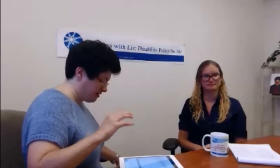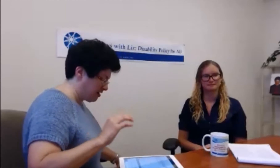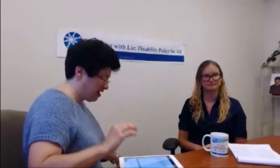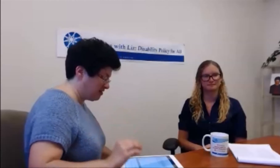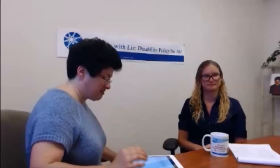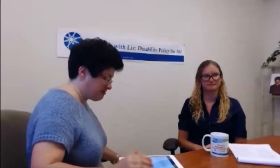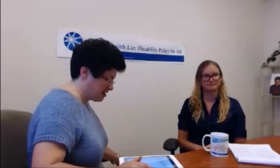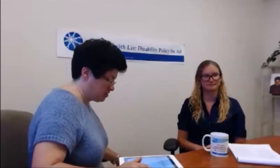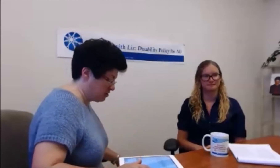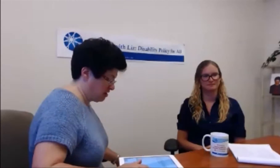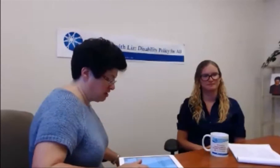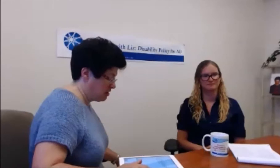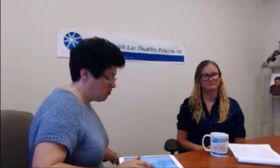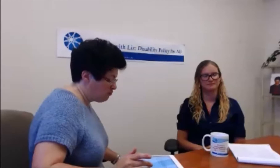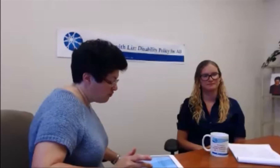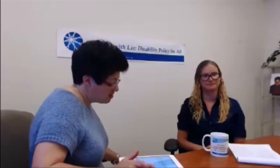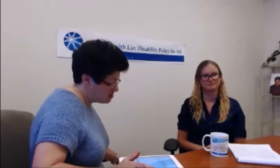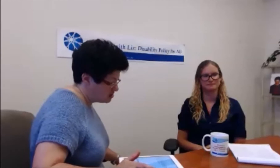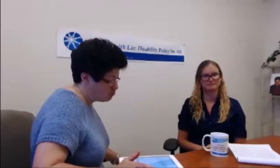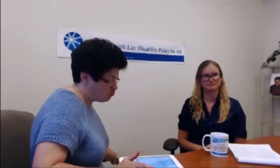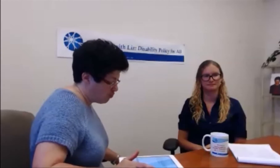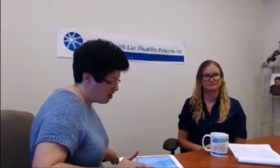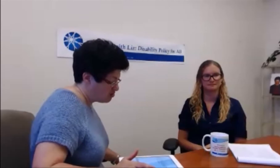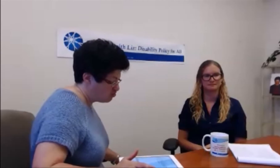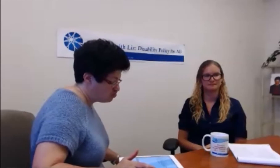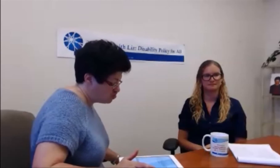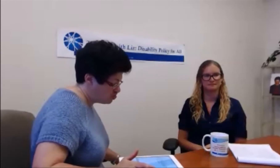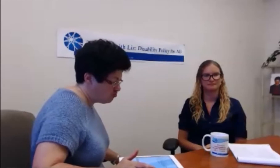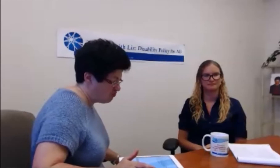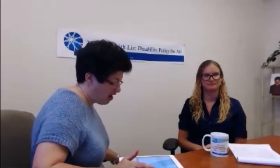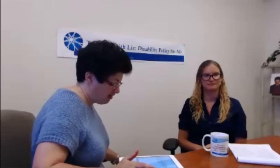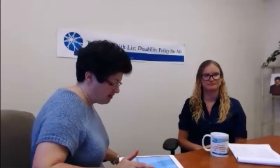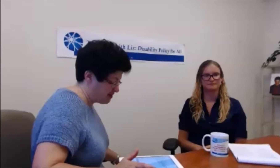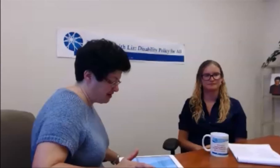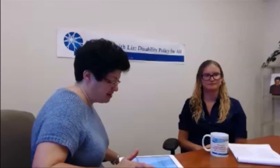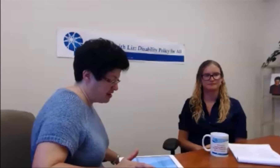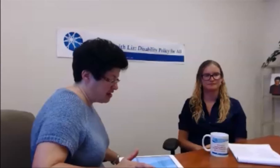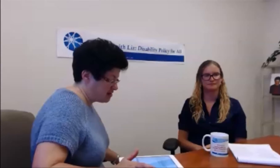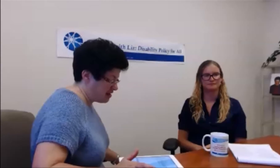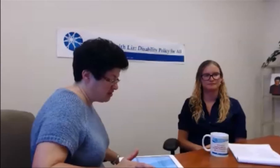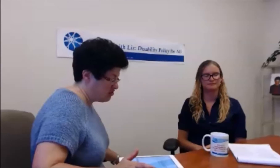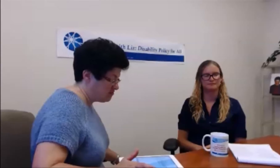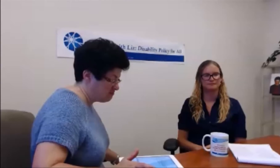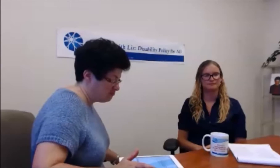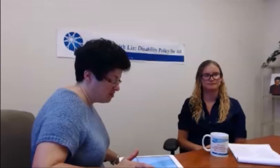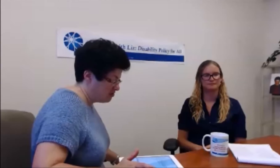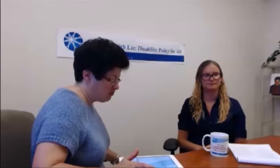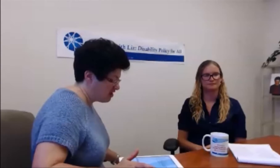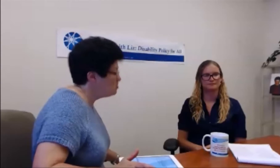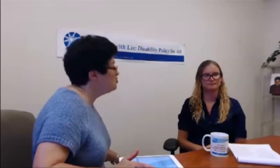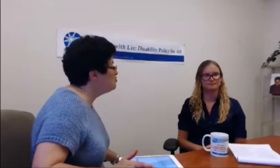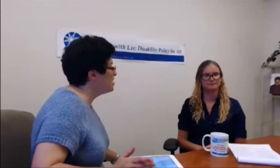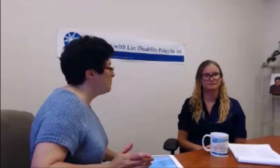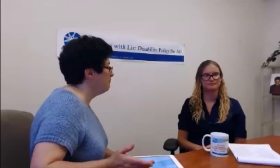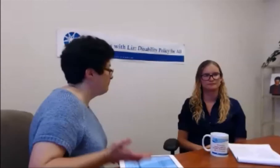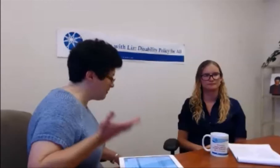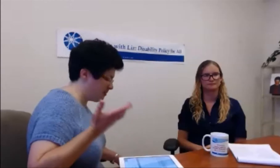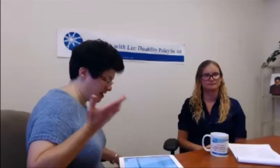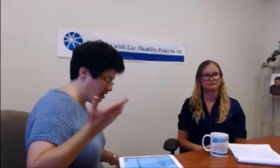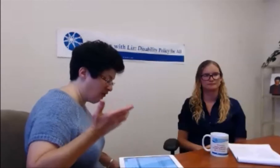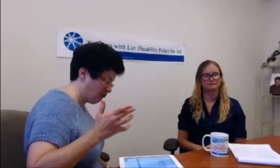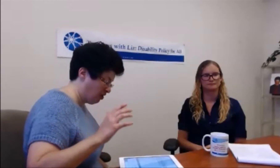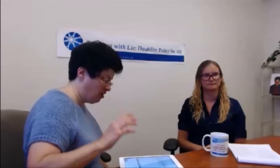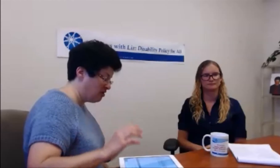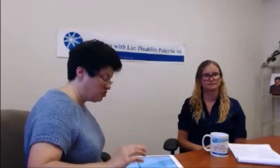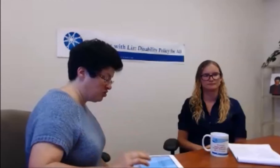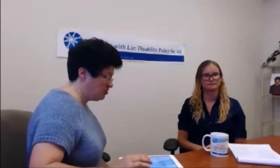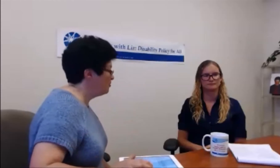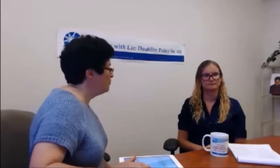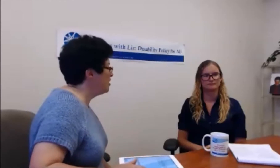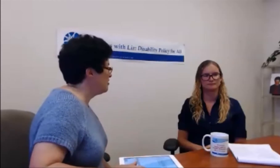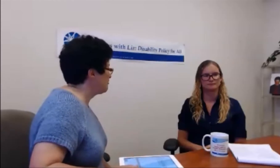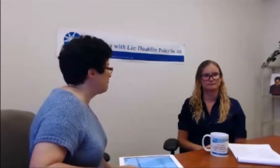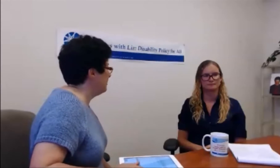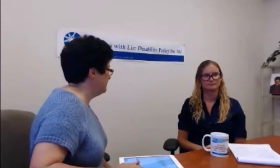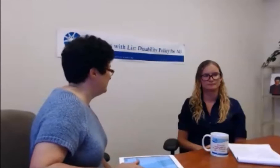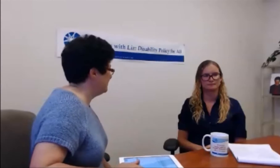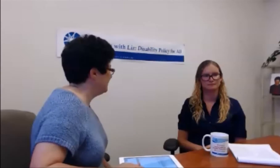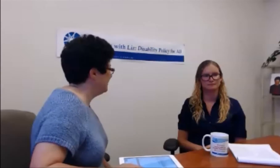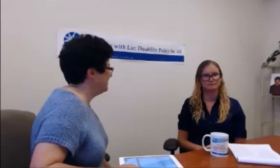of the question, is what 1 or 2 policies that you think might be helpful to you and your